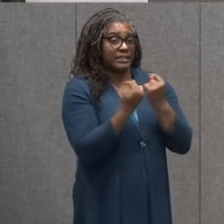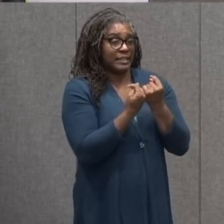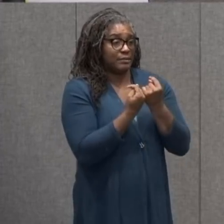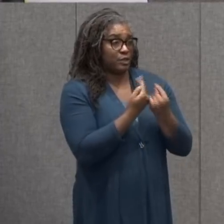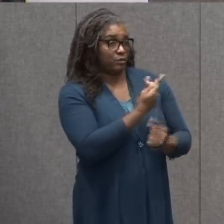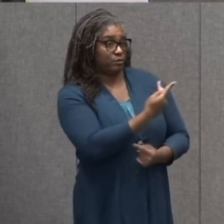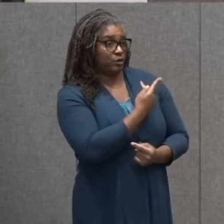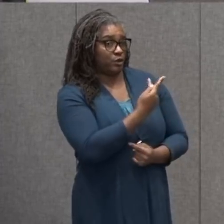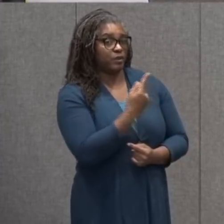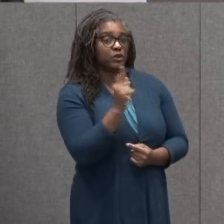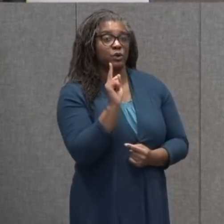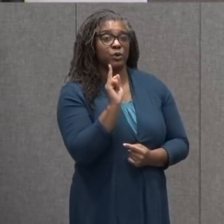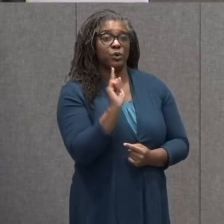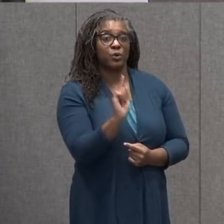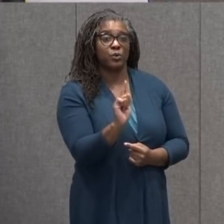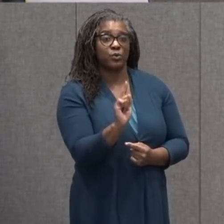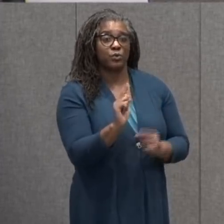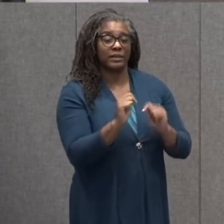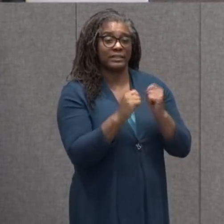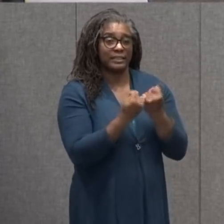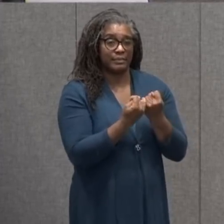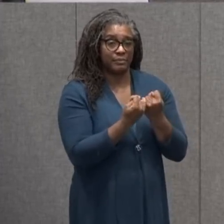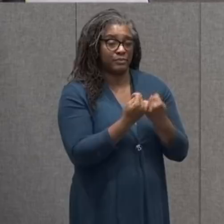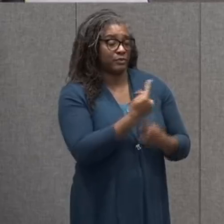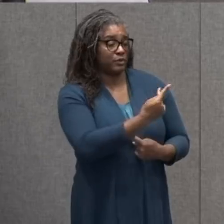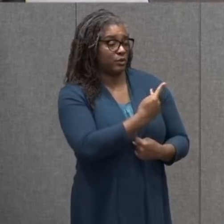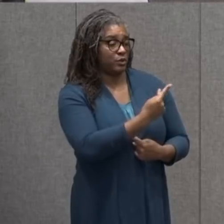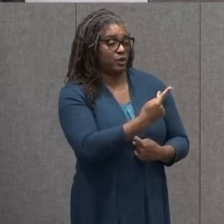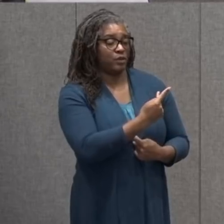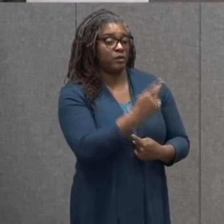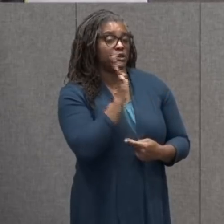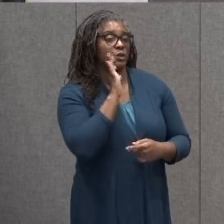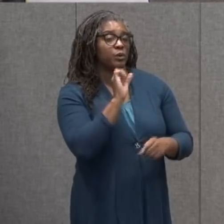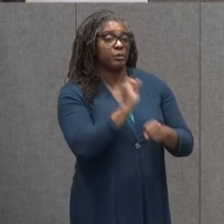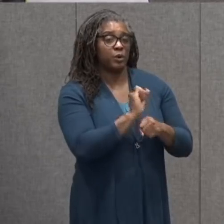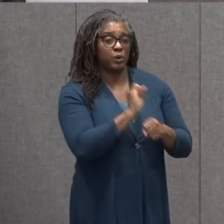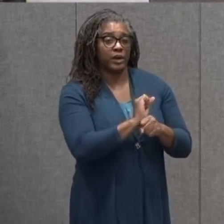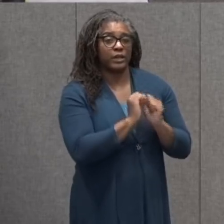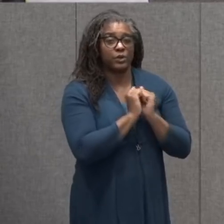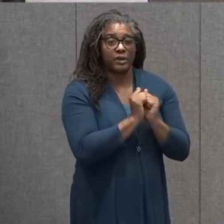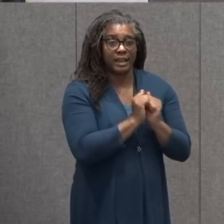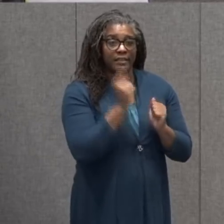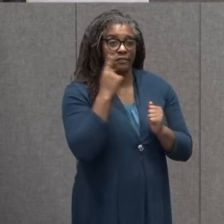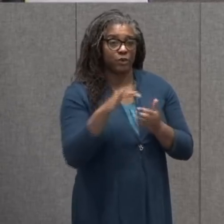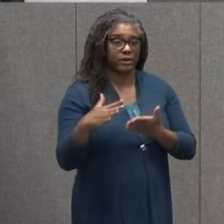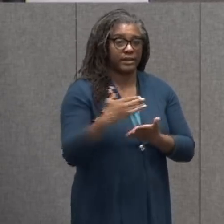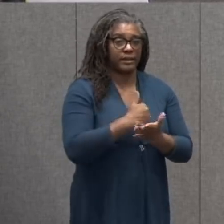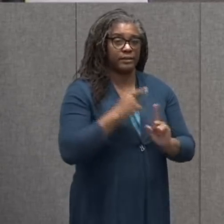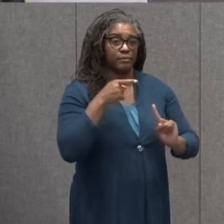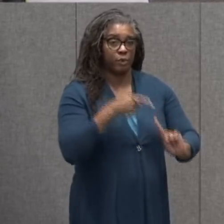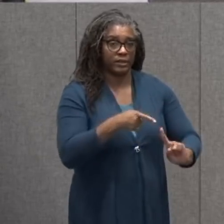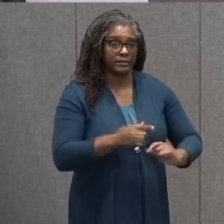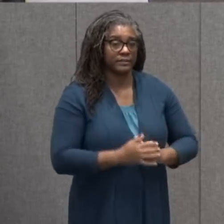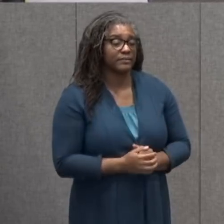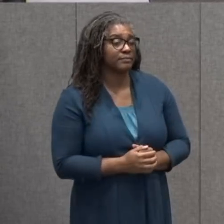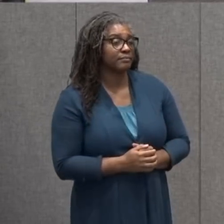[Ms. Kay] So today we're gonna be working together to score points. - Awesome. [Ms. Kay] Now, Ms. Craft, if I have four people